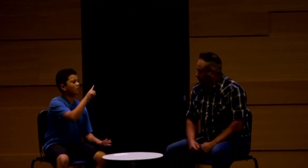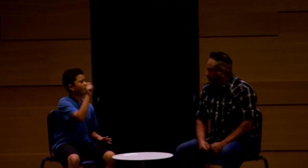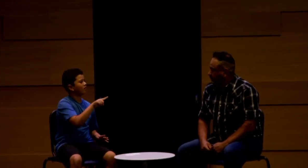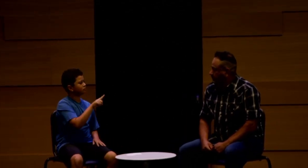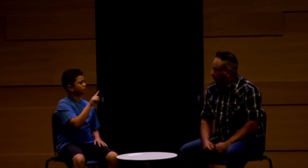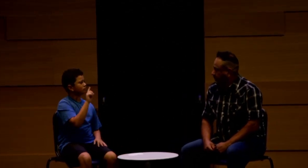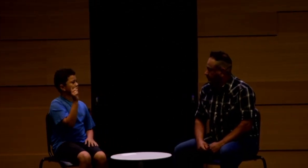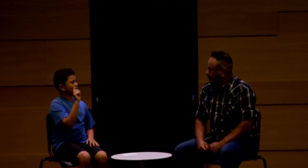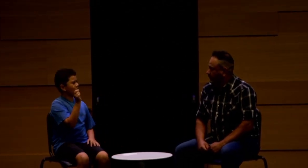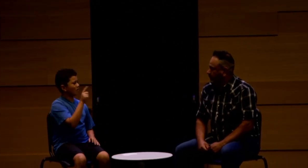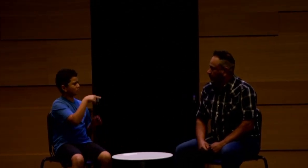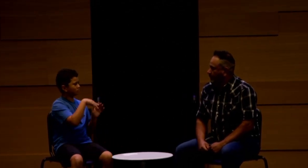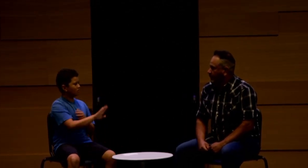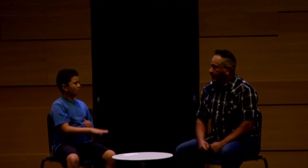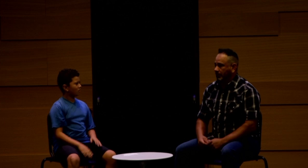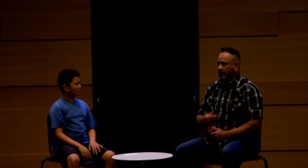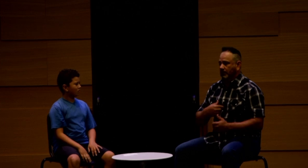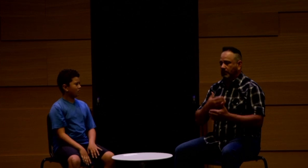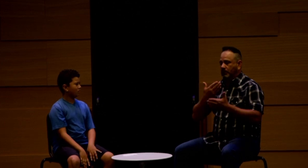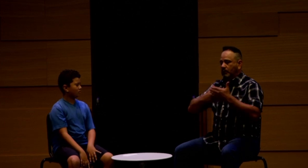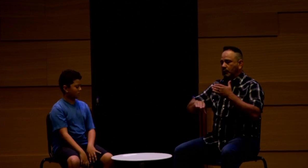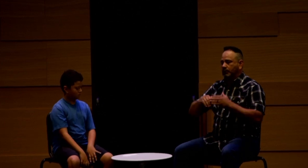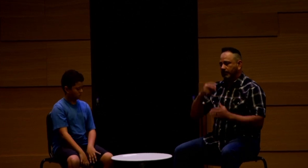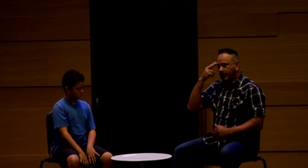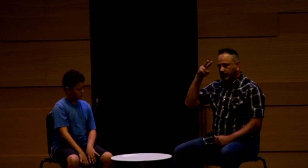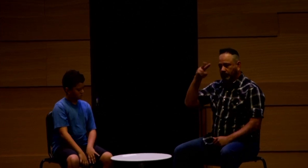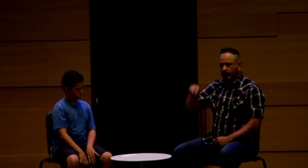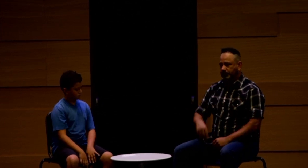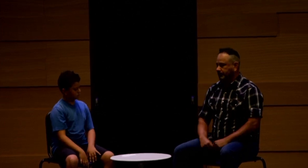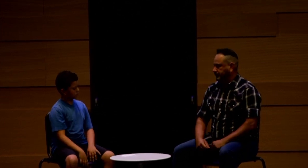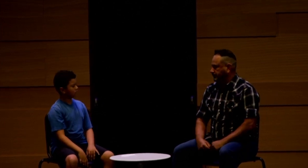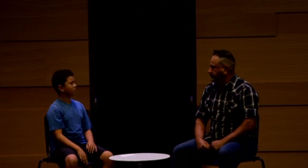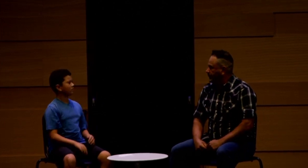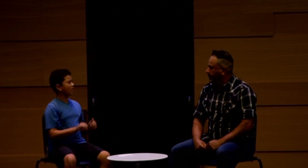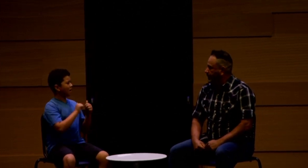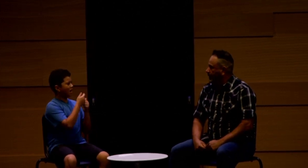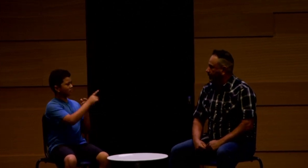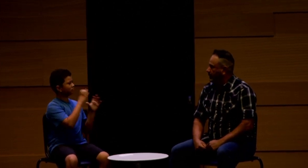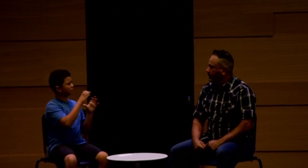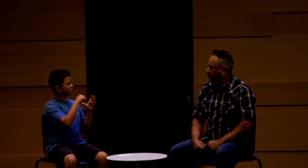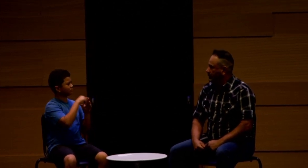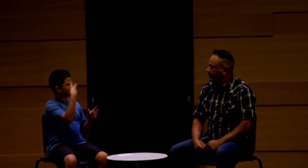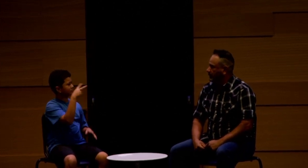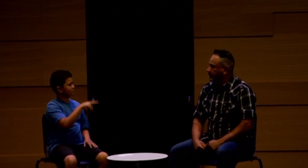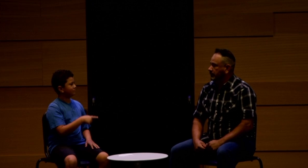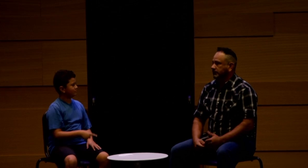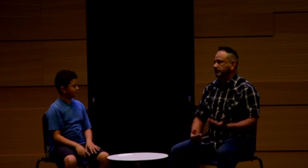First question: Where were you born? Paco Garcia: I was born in Mexico. Zade Garcia: How did you communicate in Mexico?